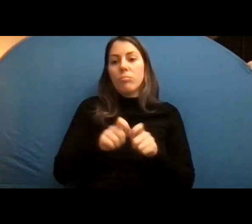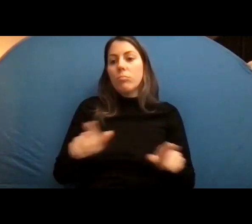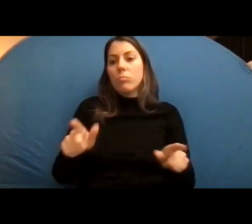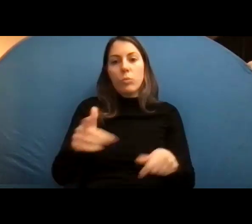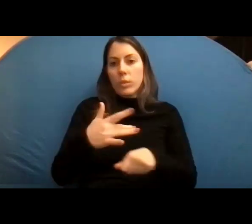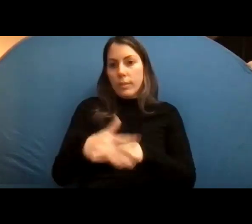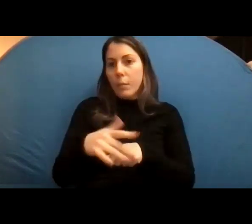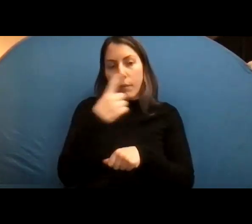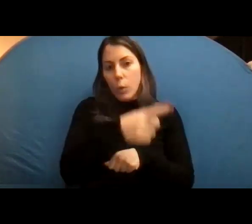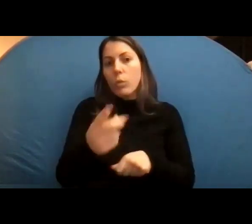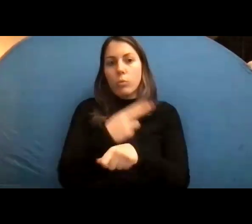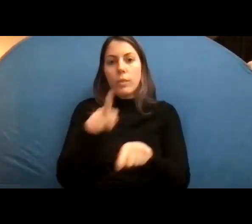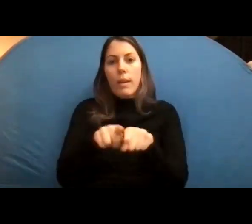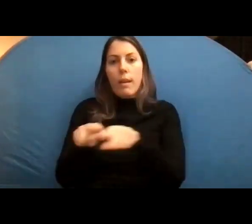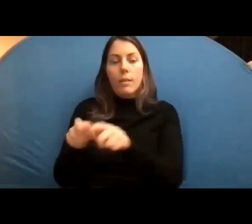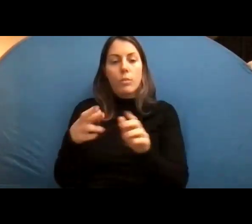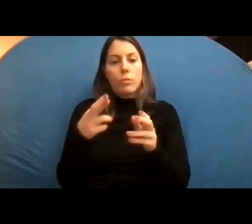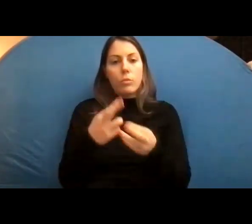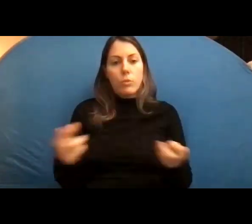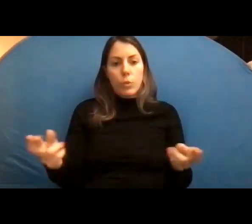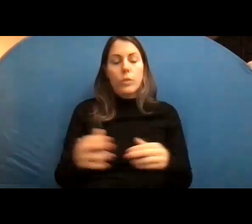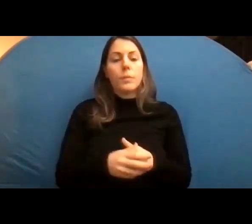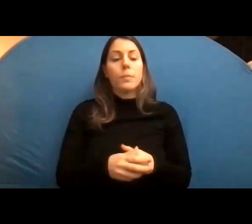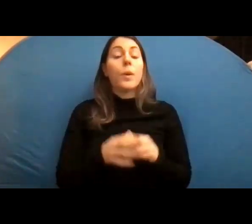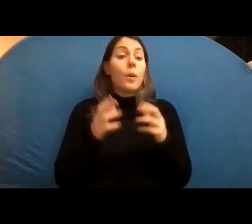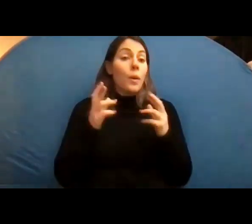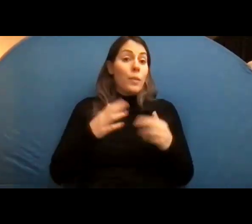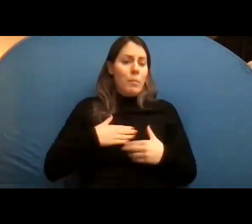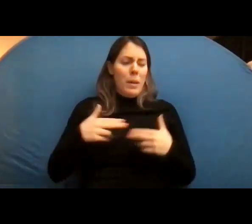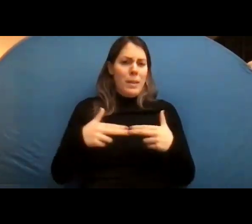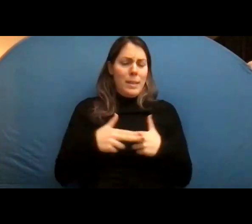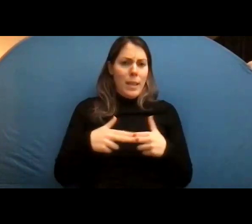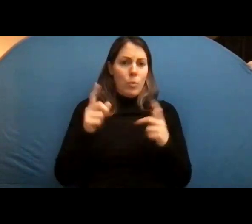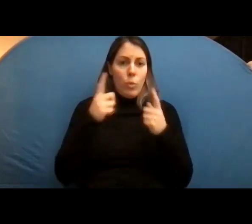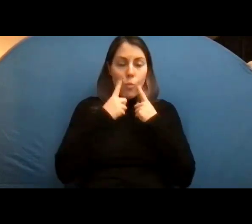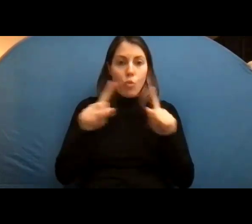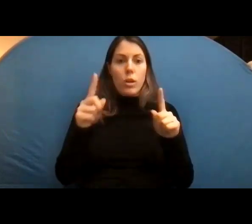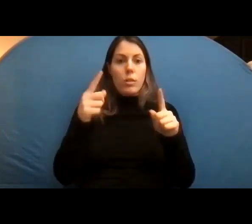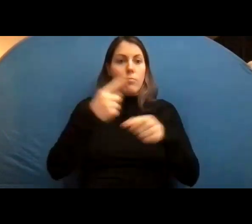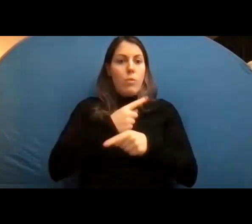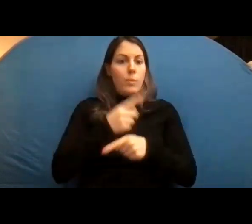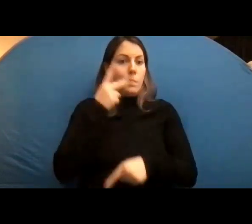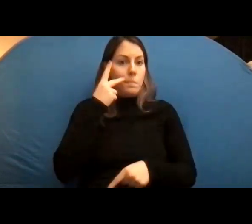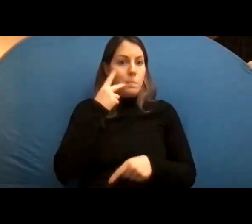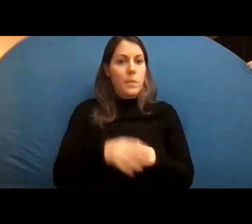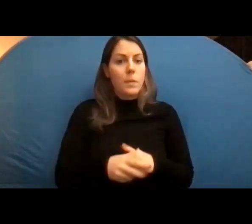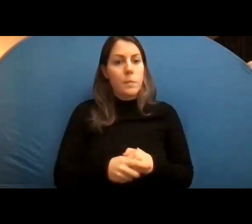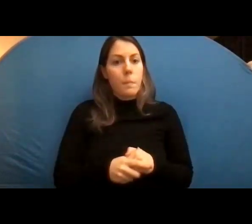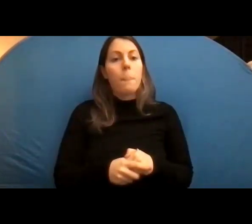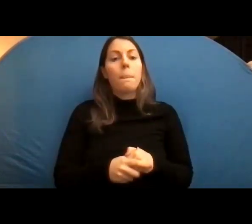it will become a resource for you as well. Okay? So go ahead and hopefully my slides will advance properly.